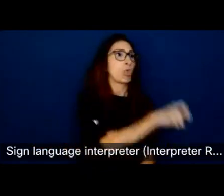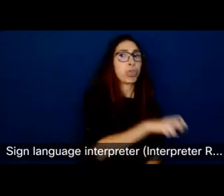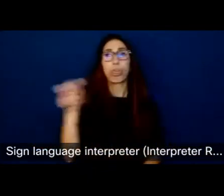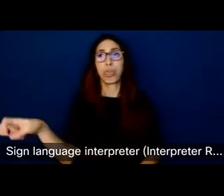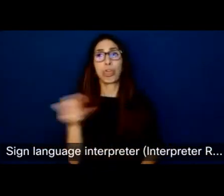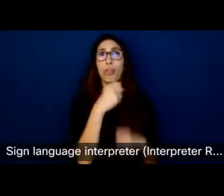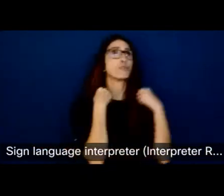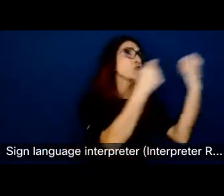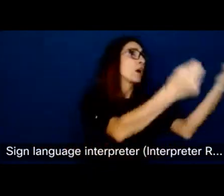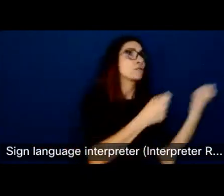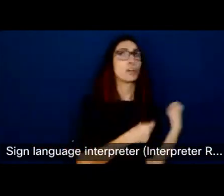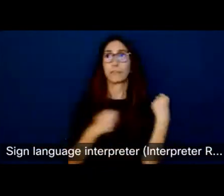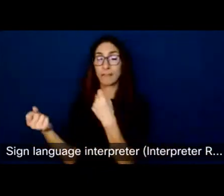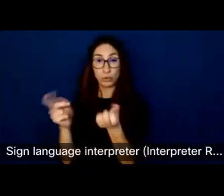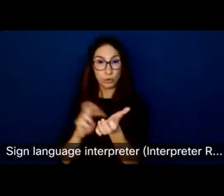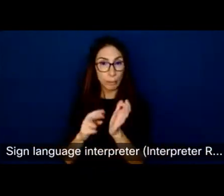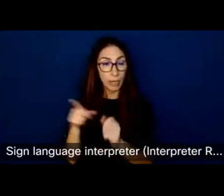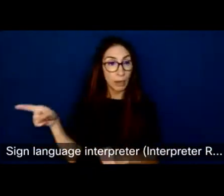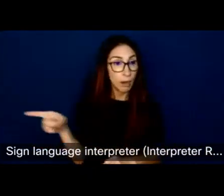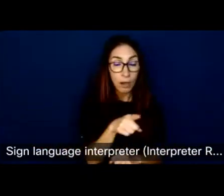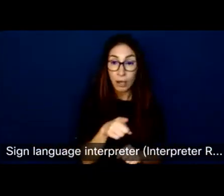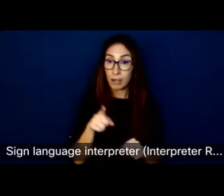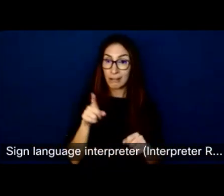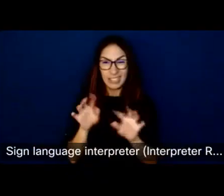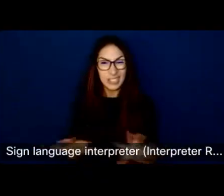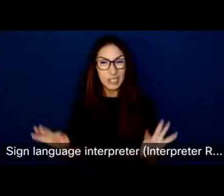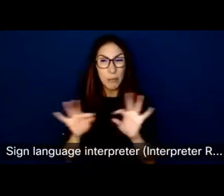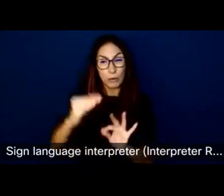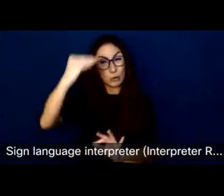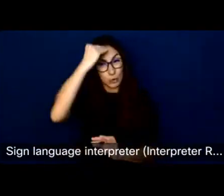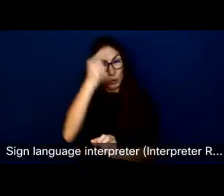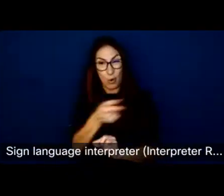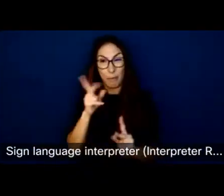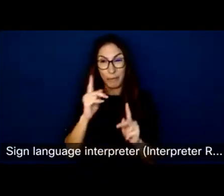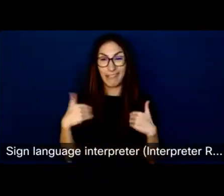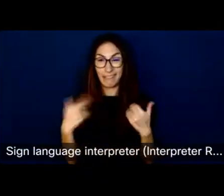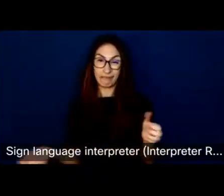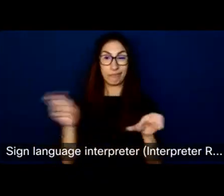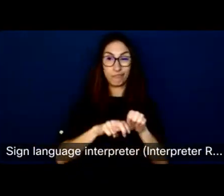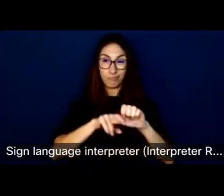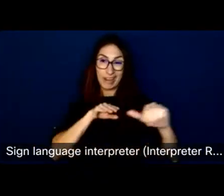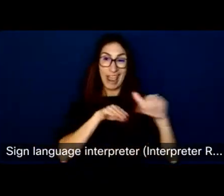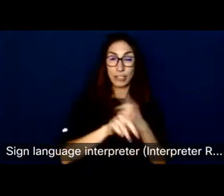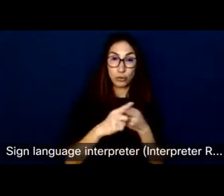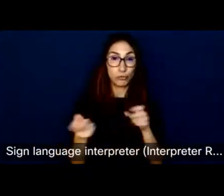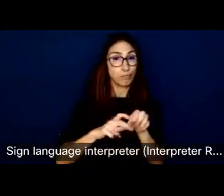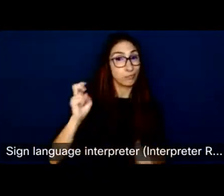transportation to make sure that people are getting to these appointments? Health literacy becomes a concern. How are we